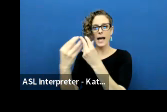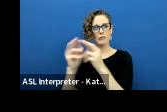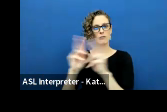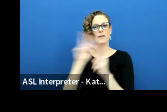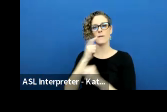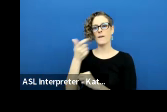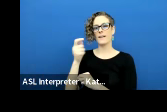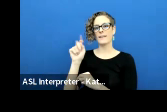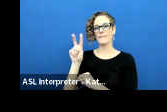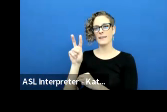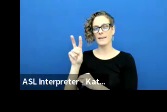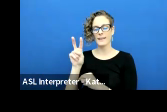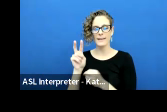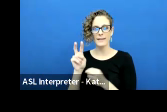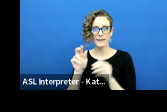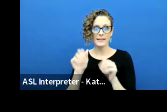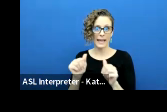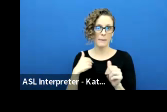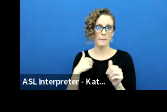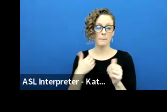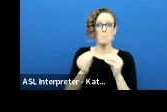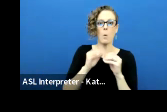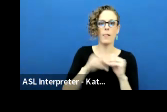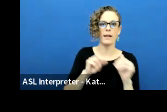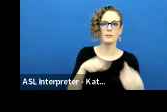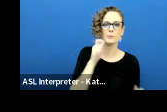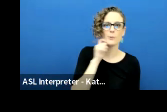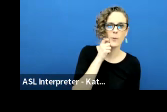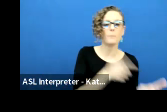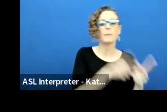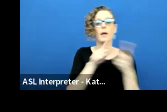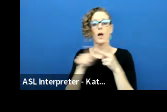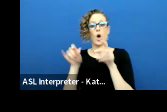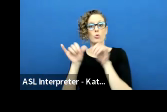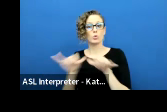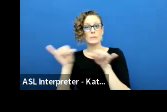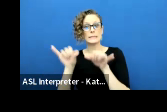more than just cool um but that's a scene versus a routine which is a set of steps that are actions